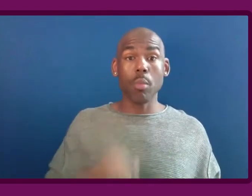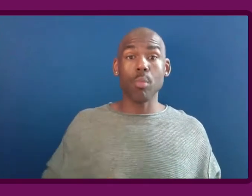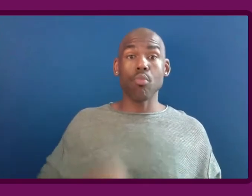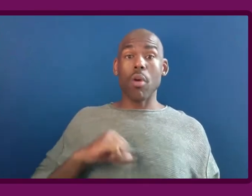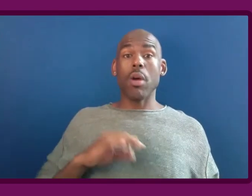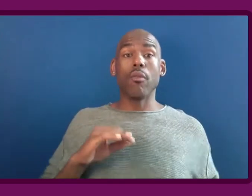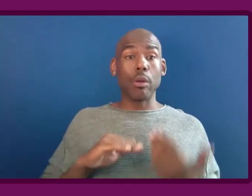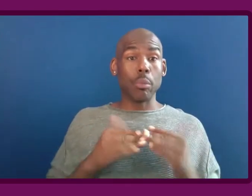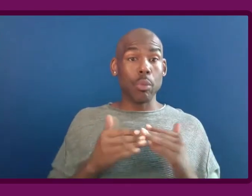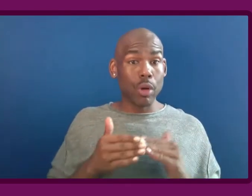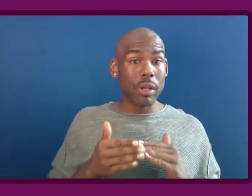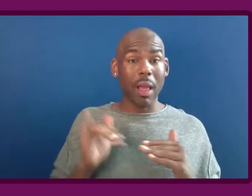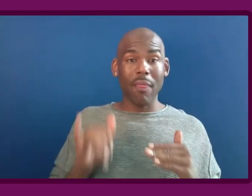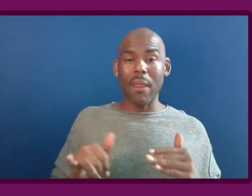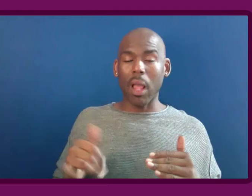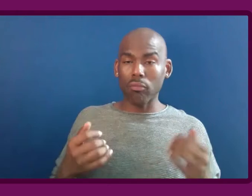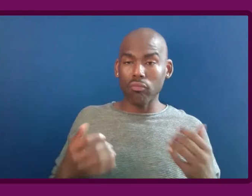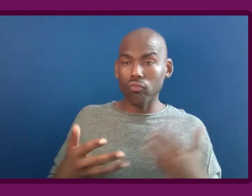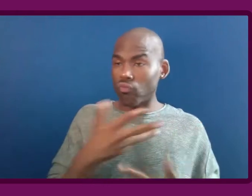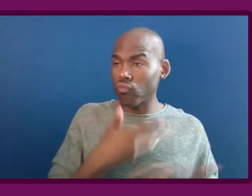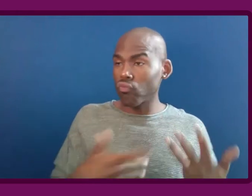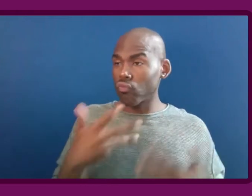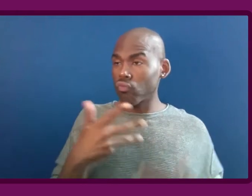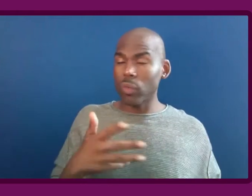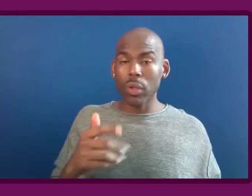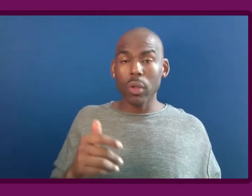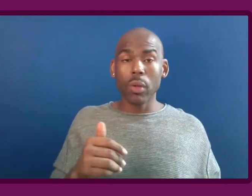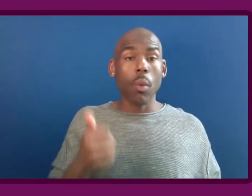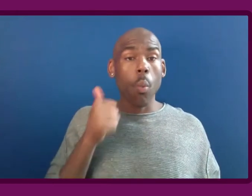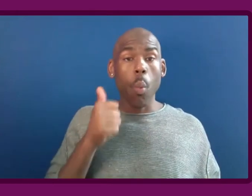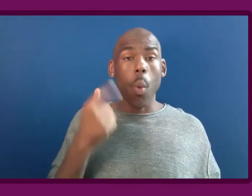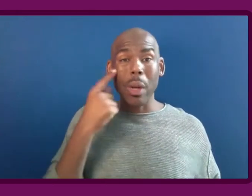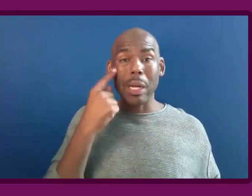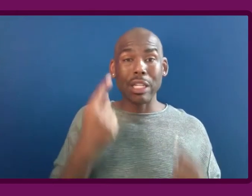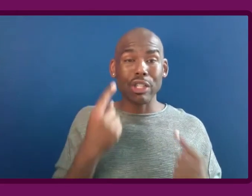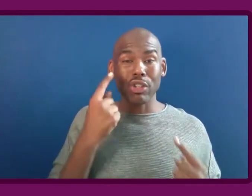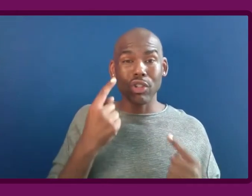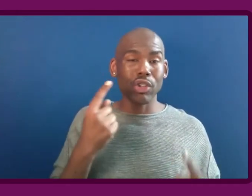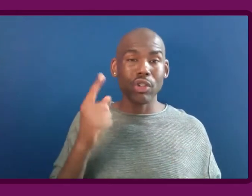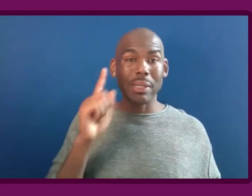will be proud of the community that's around it. They don't even consider, for example,